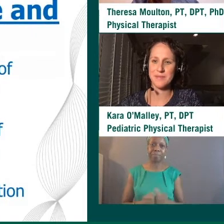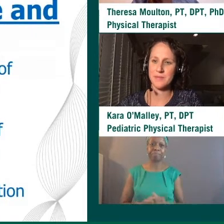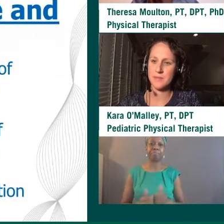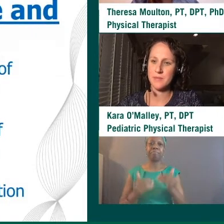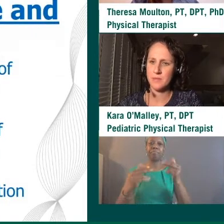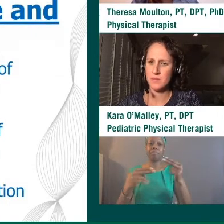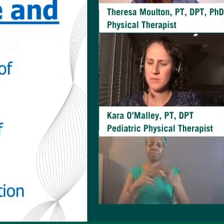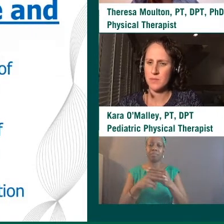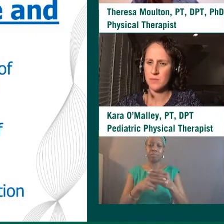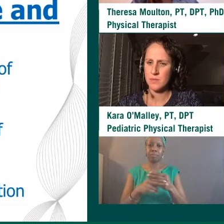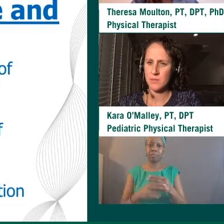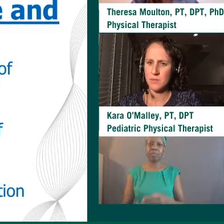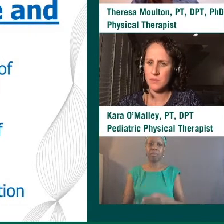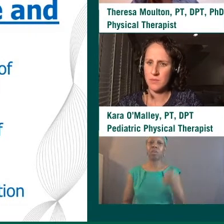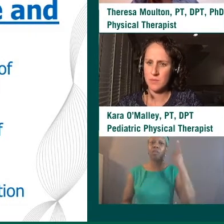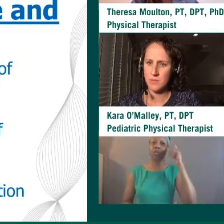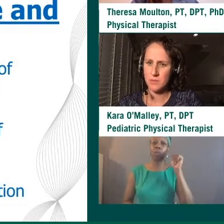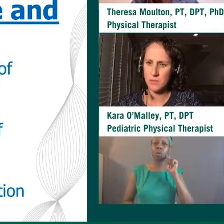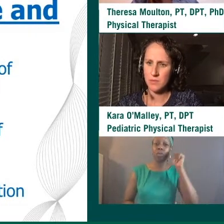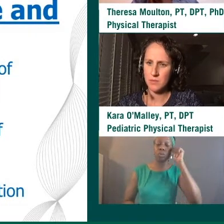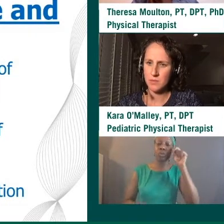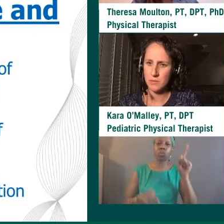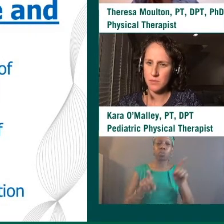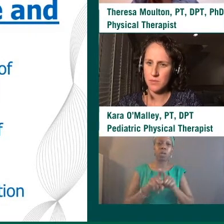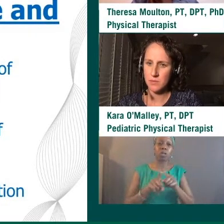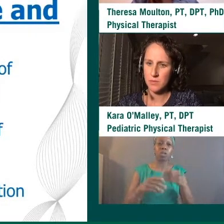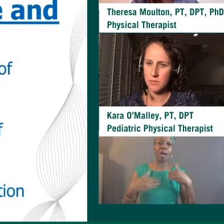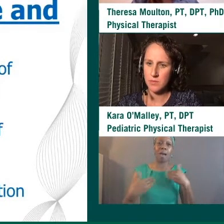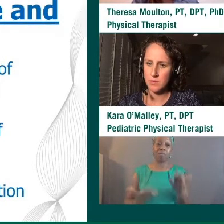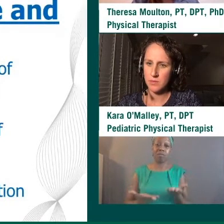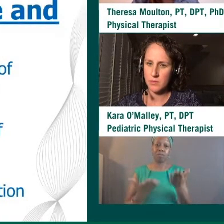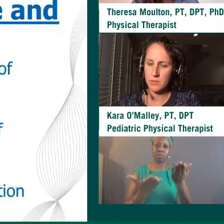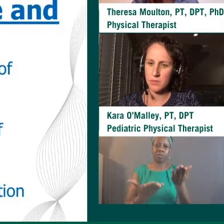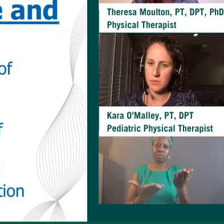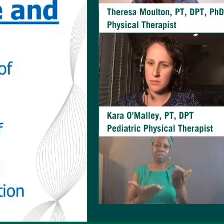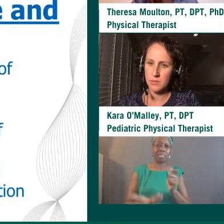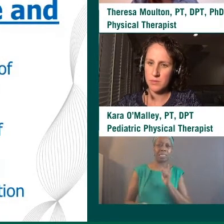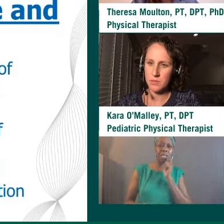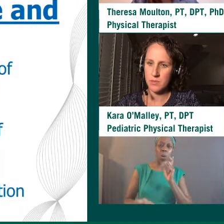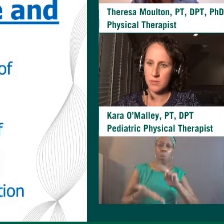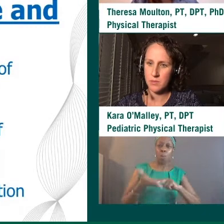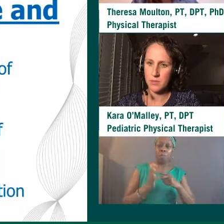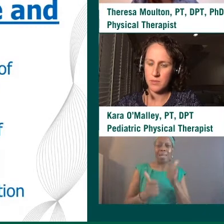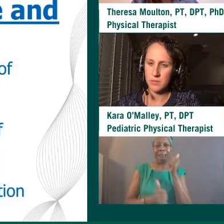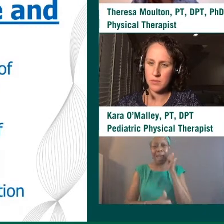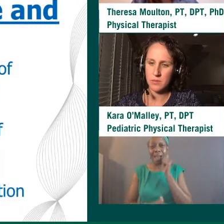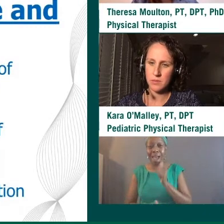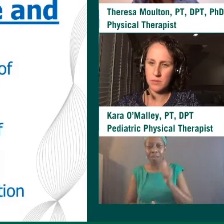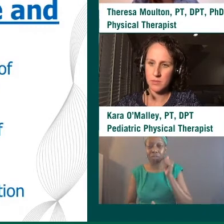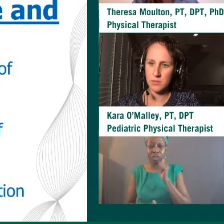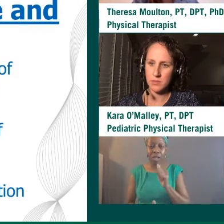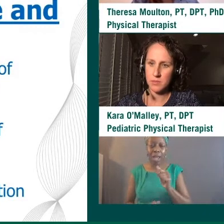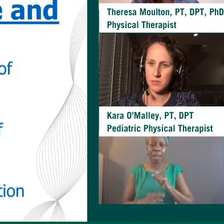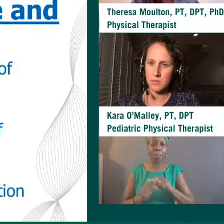and our recommendations are not quite every day necessarily but thinking more about the week as a whole.